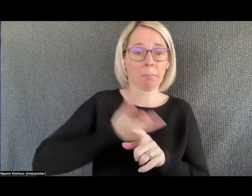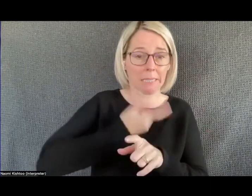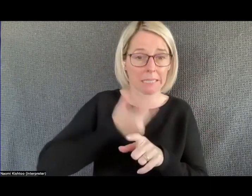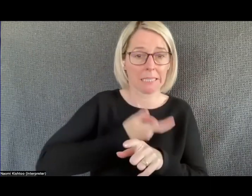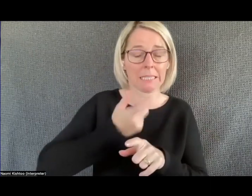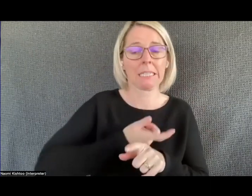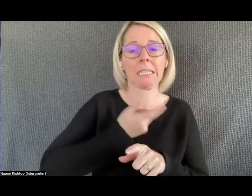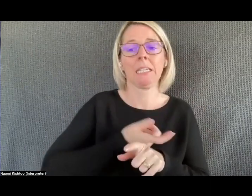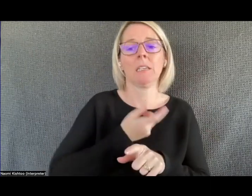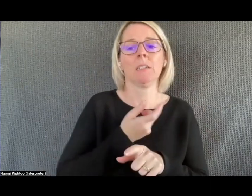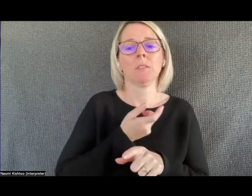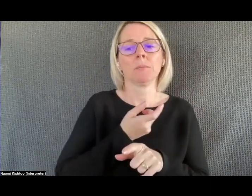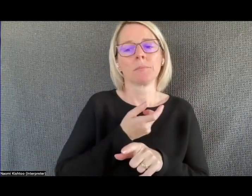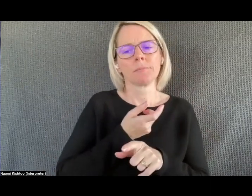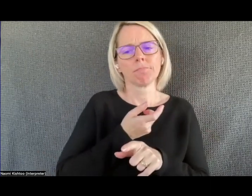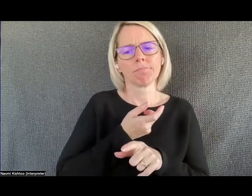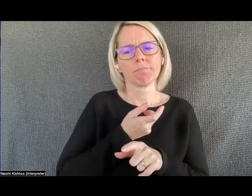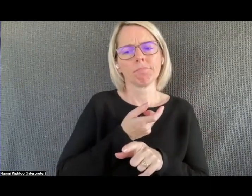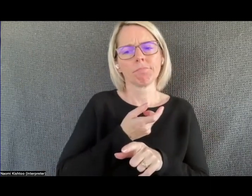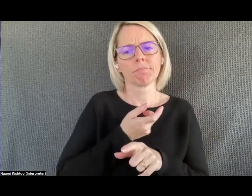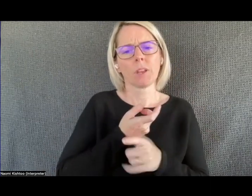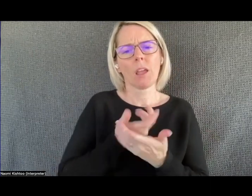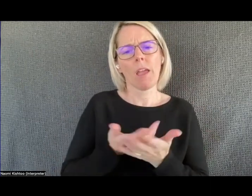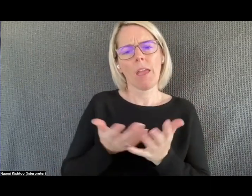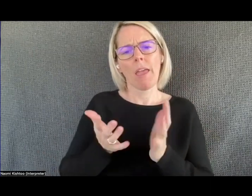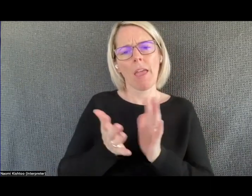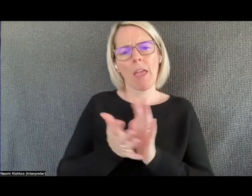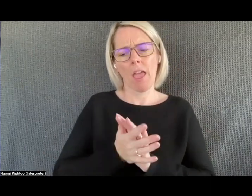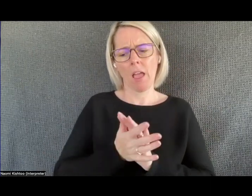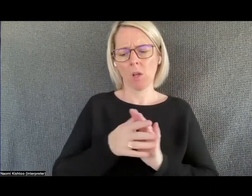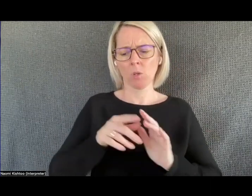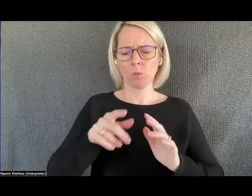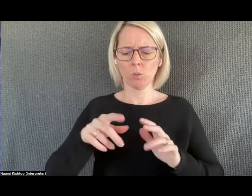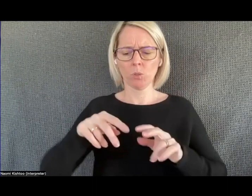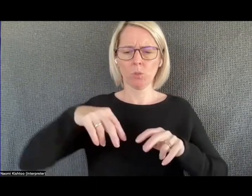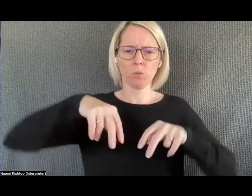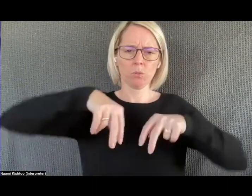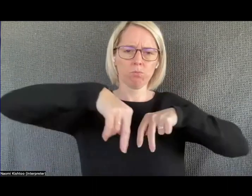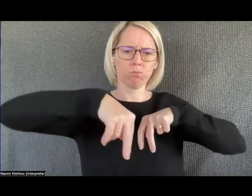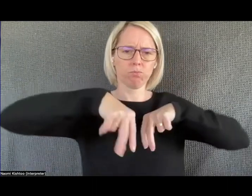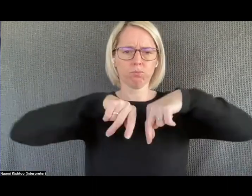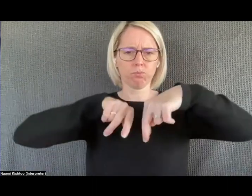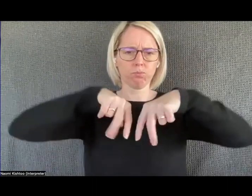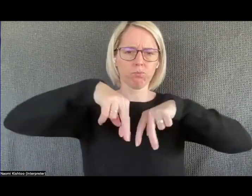position yourself and the deafblind individual if they were using two hands? To me it feels like a